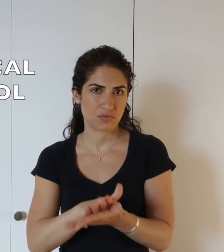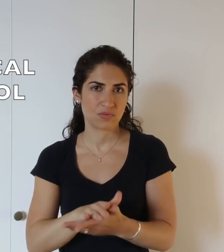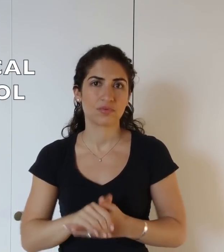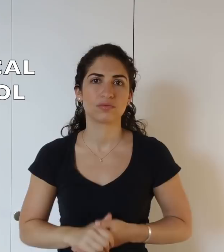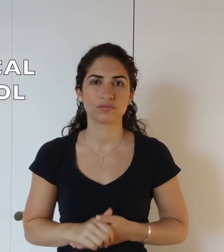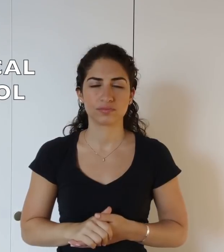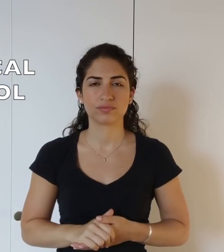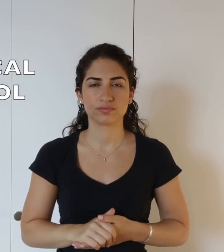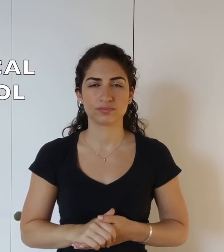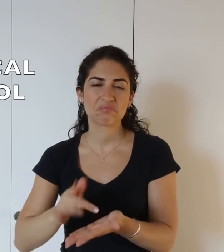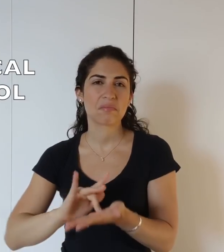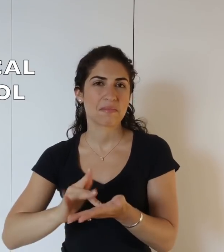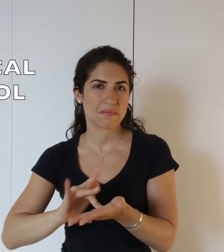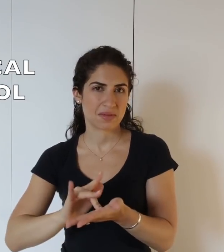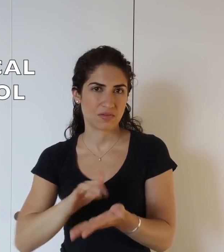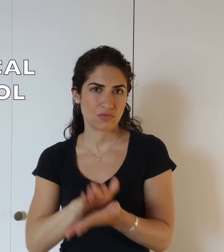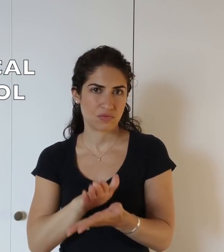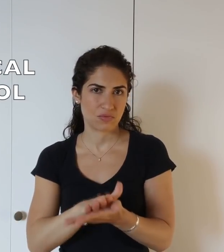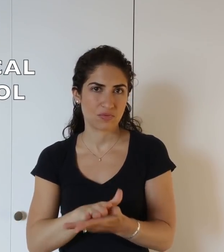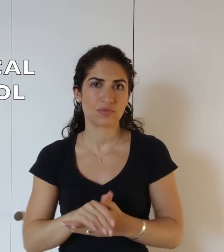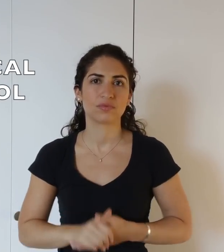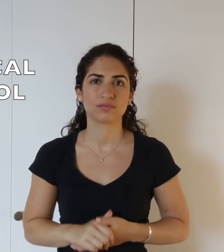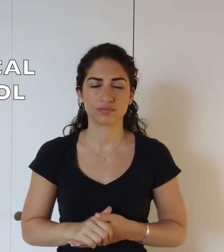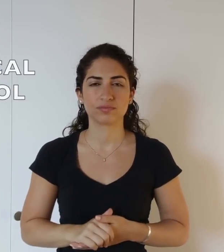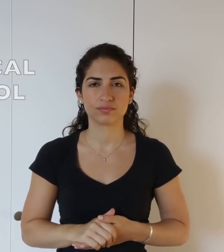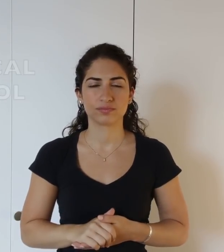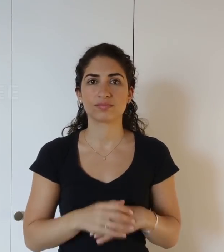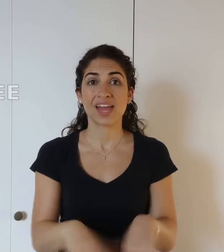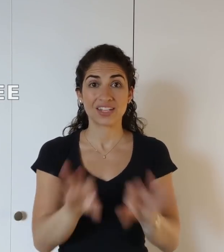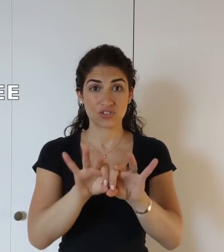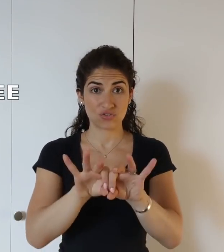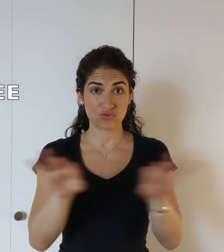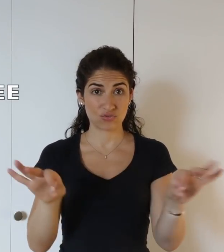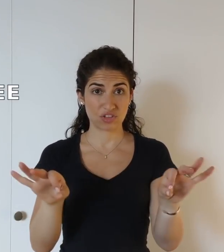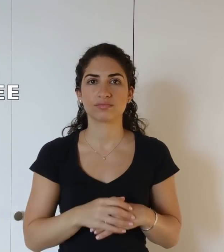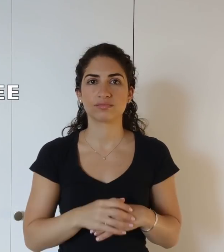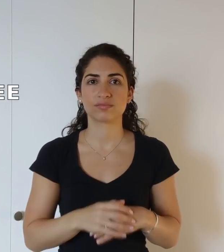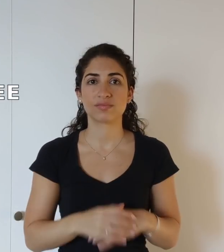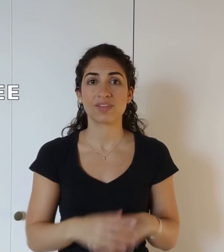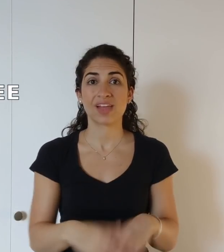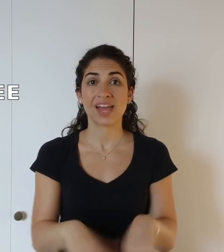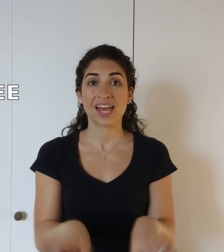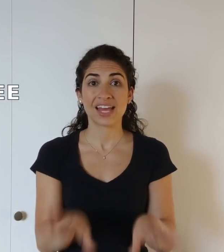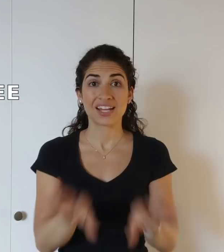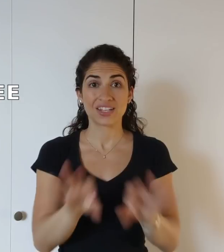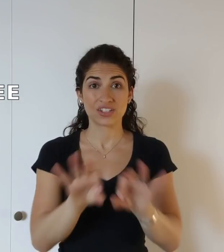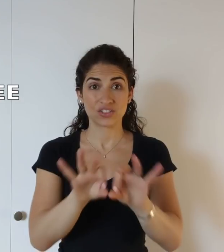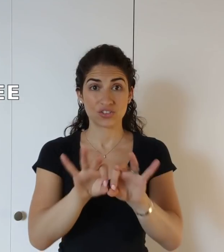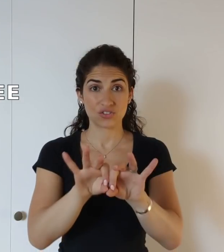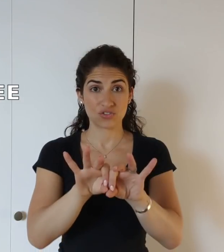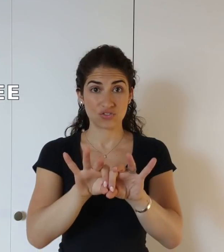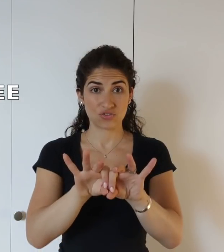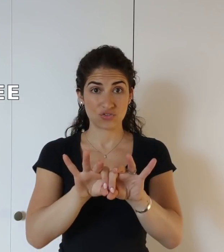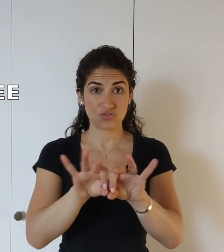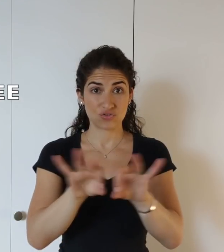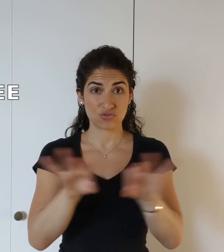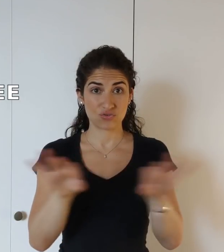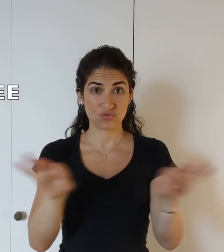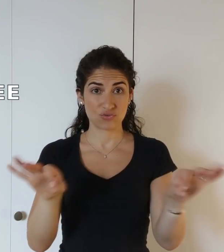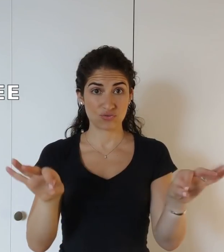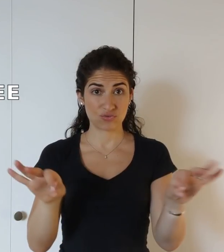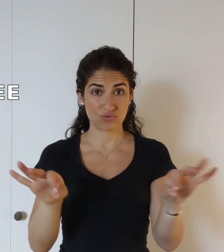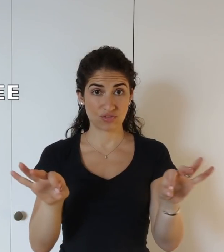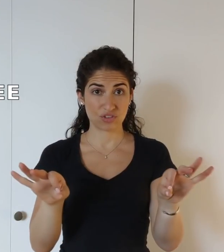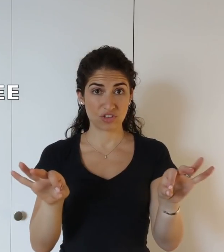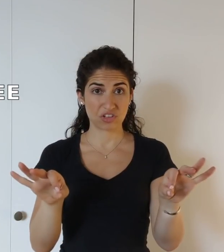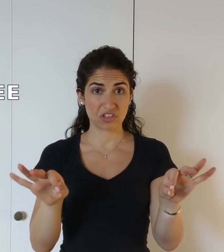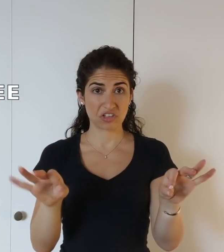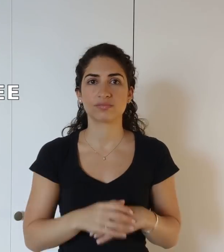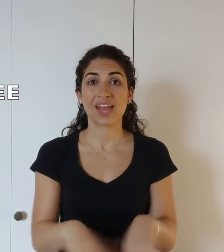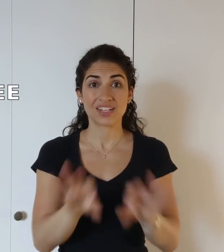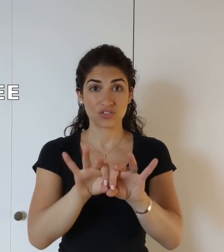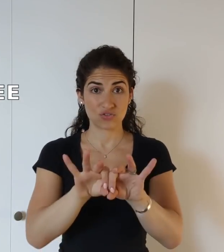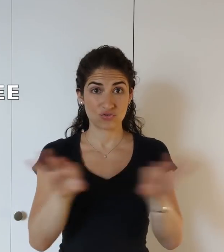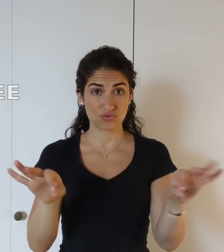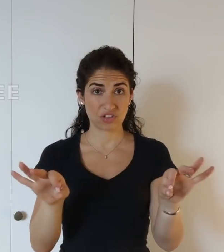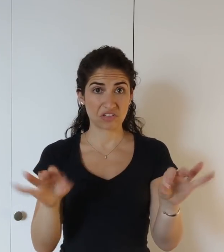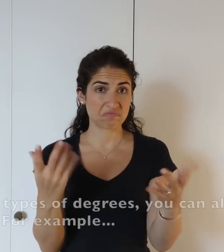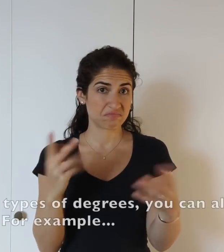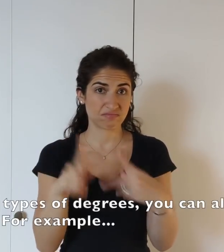school. medical school. degree -- and that's degree for the degree